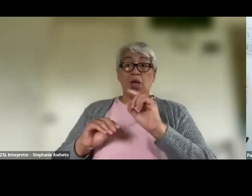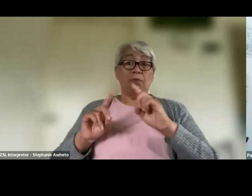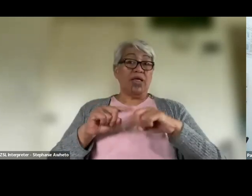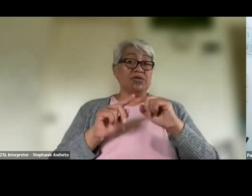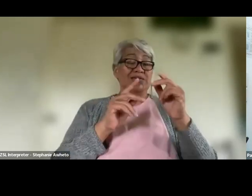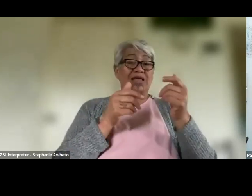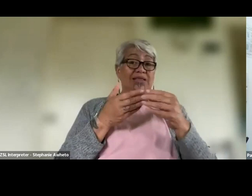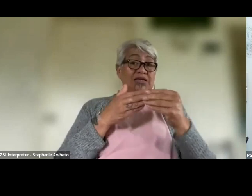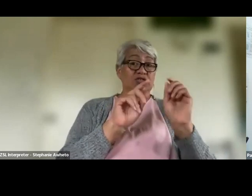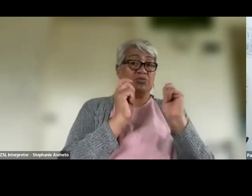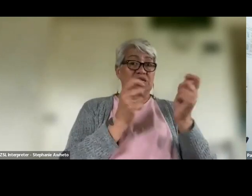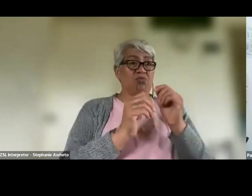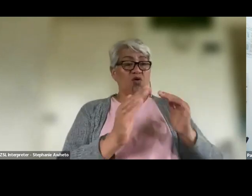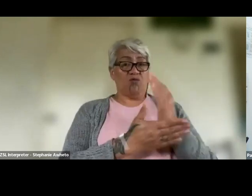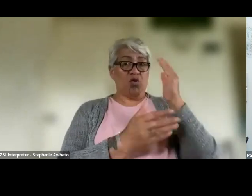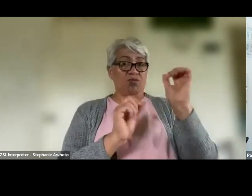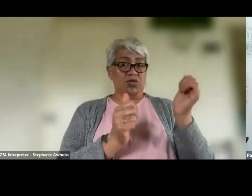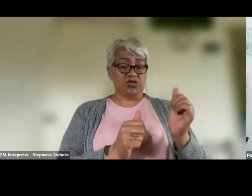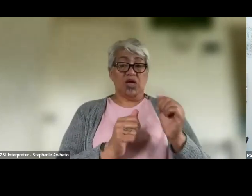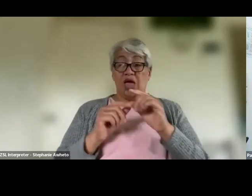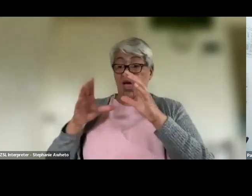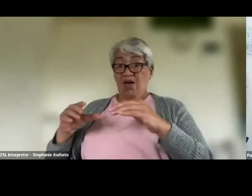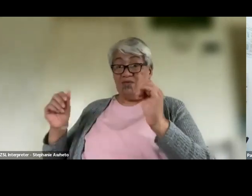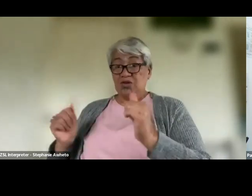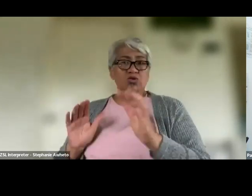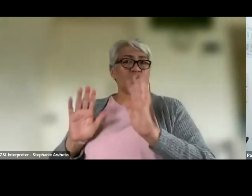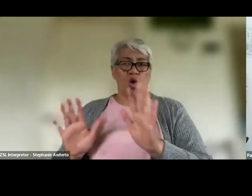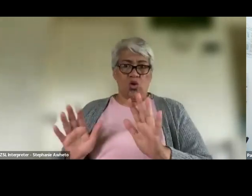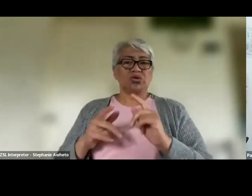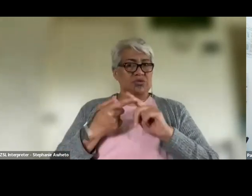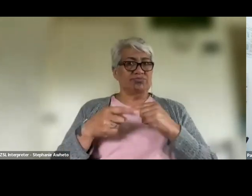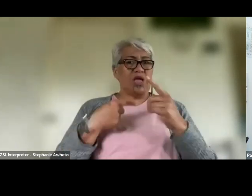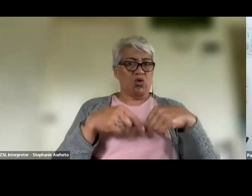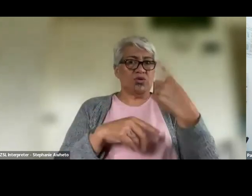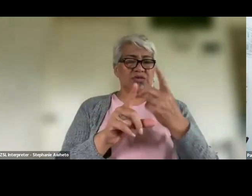This will continue next year as they’re all important foundational things for our organization.